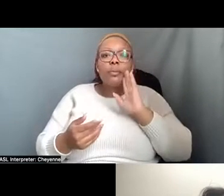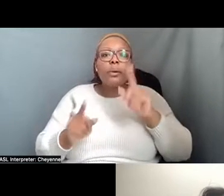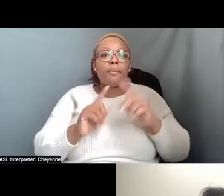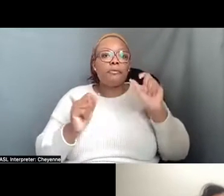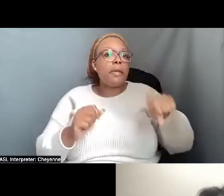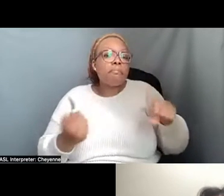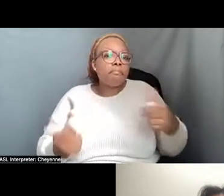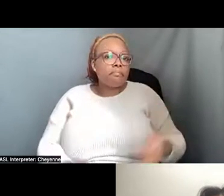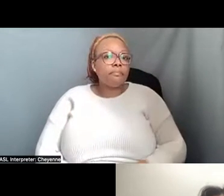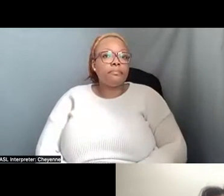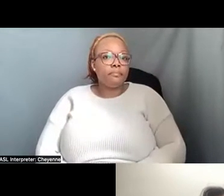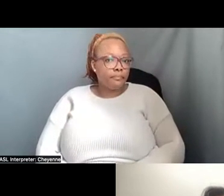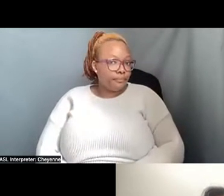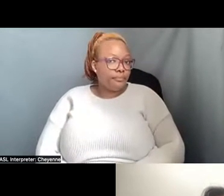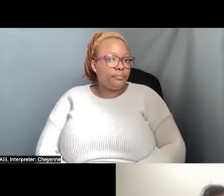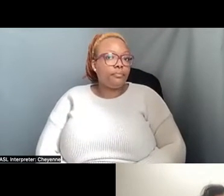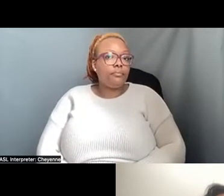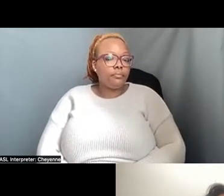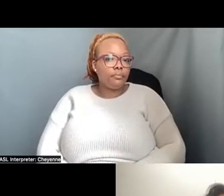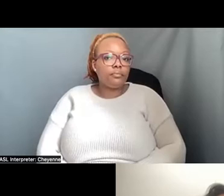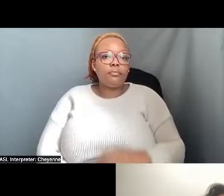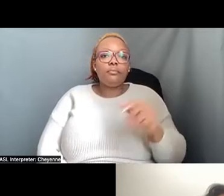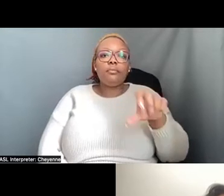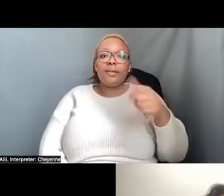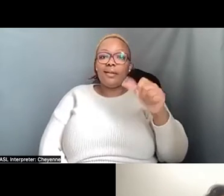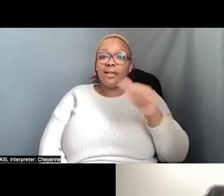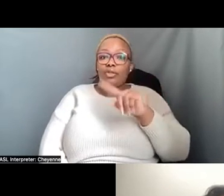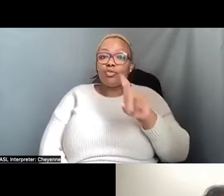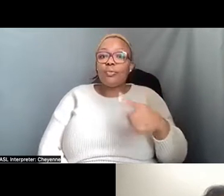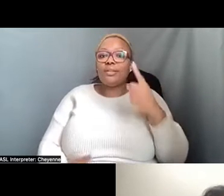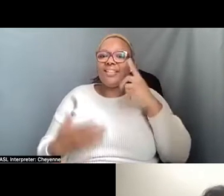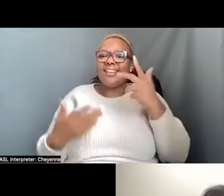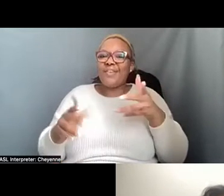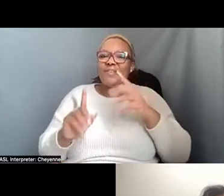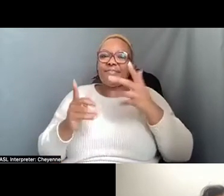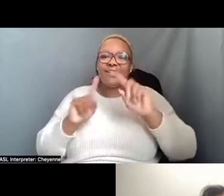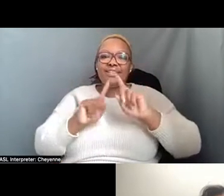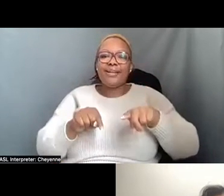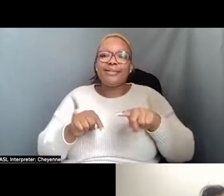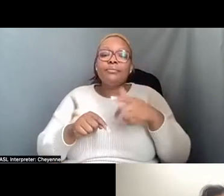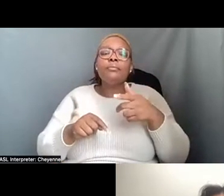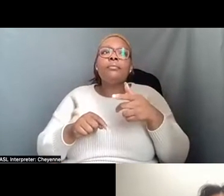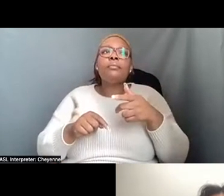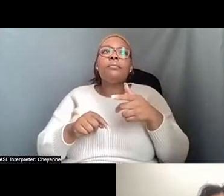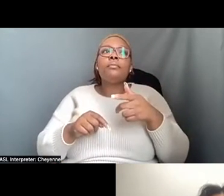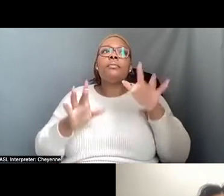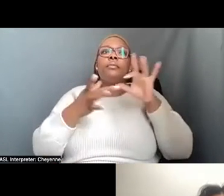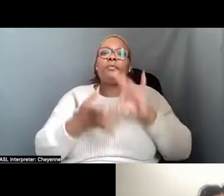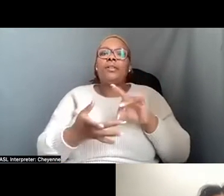There was another question in here that was already sort of answered around